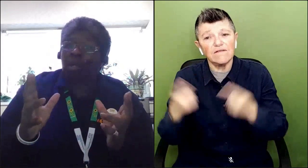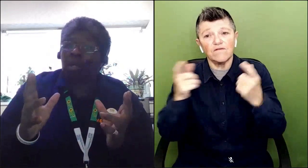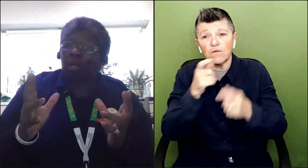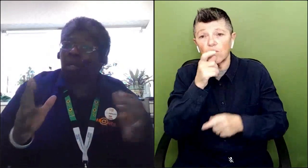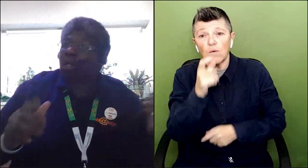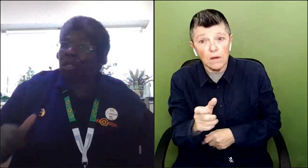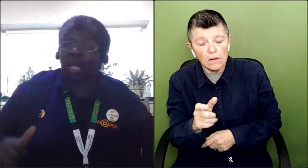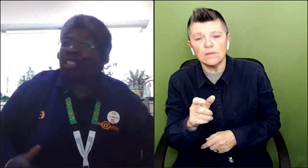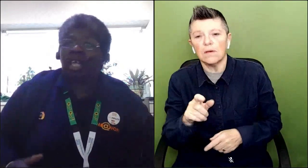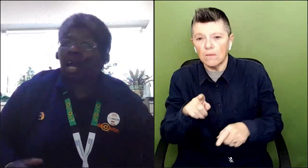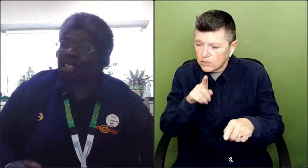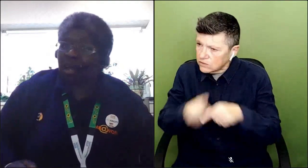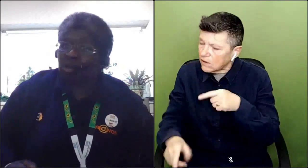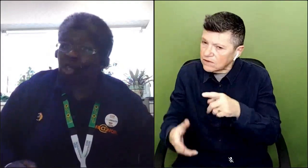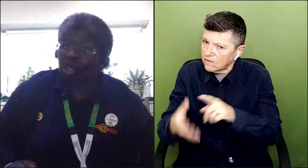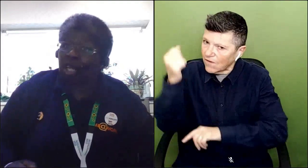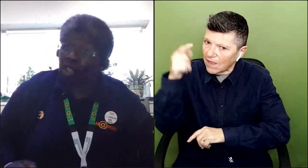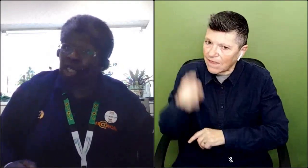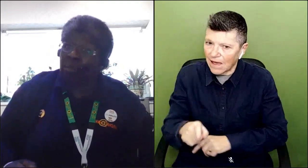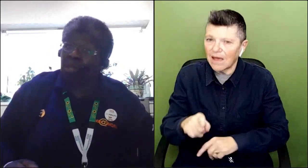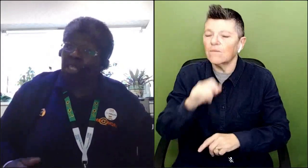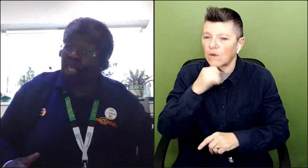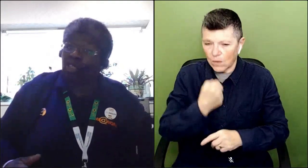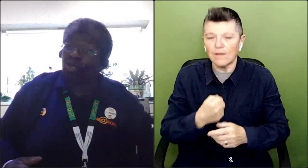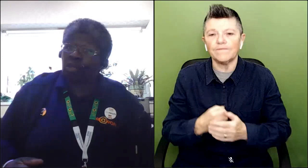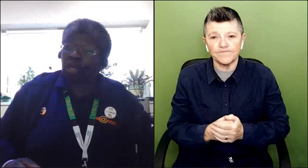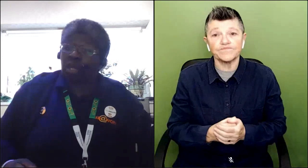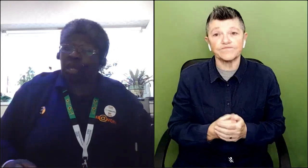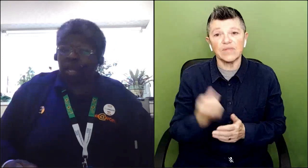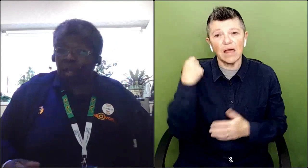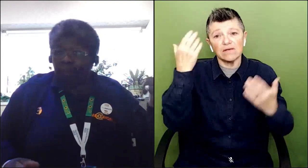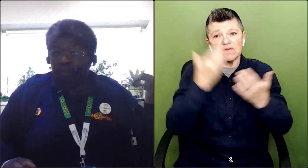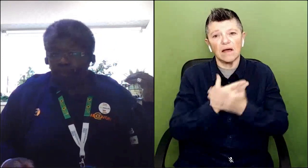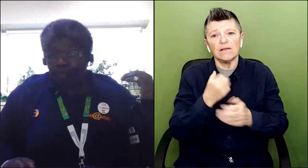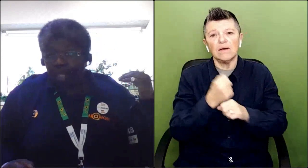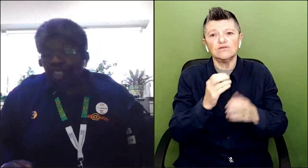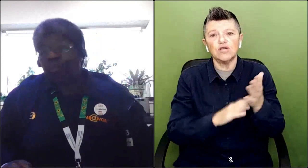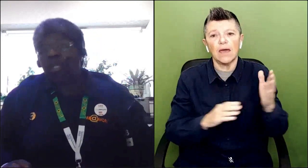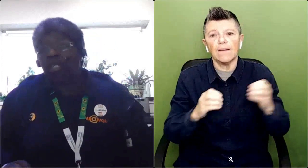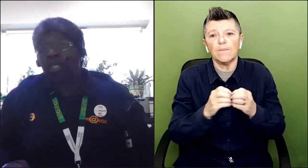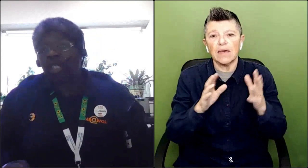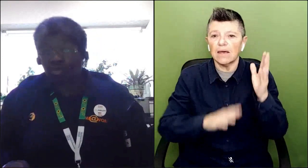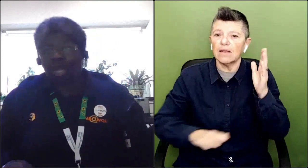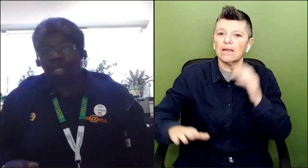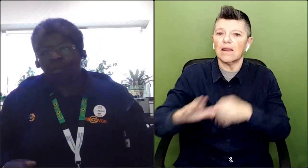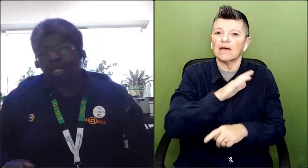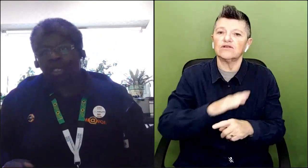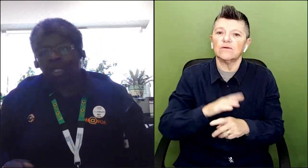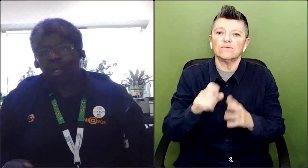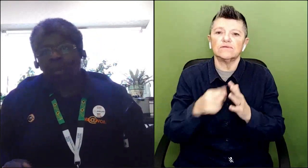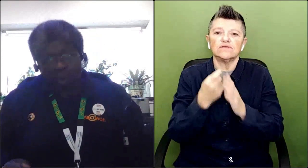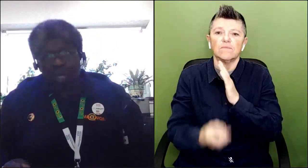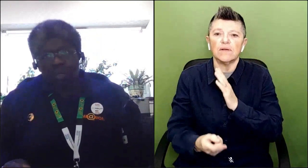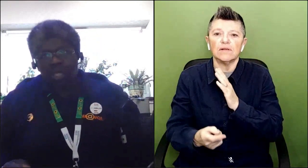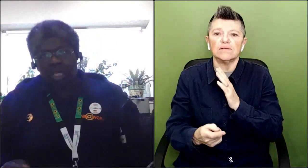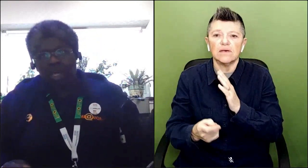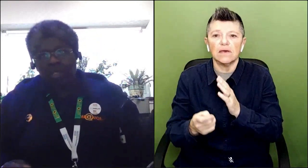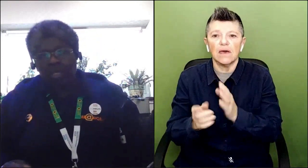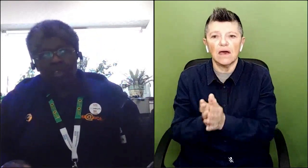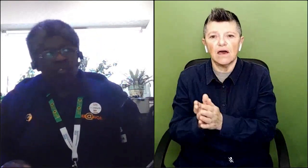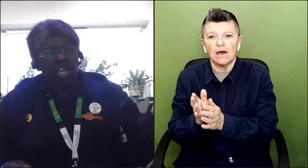Last night I was on our GMB national disability strand meeting, and what were we looking at?